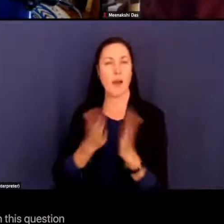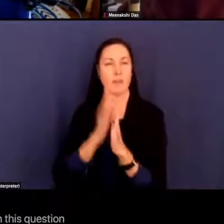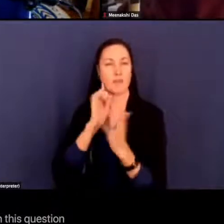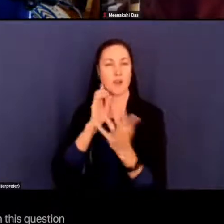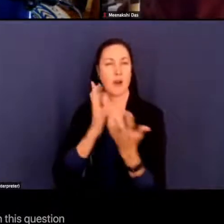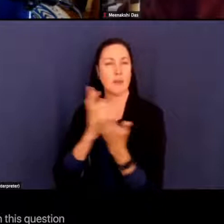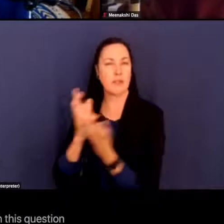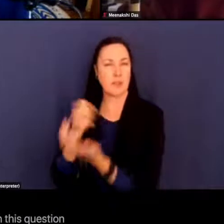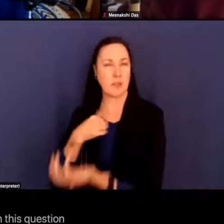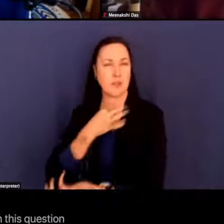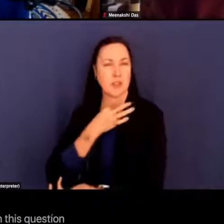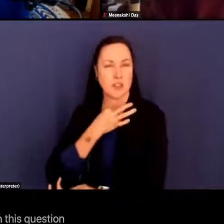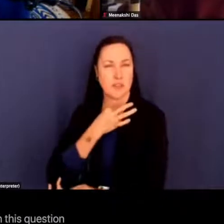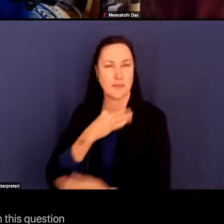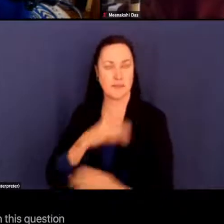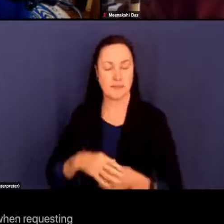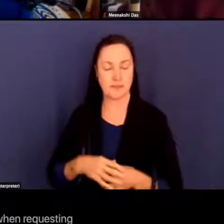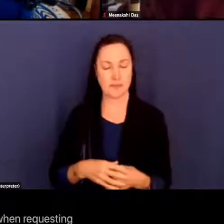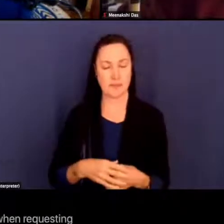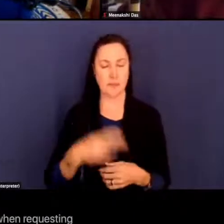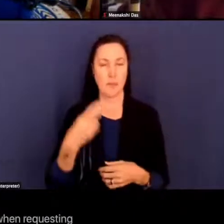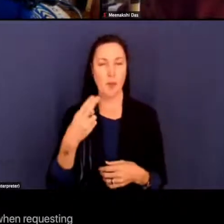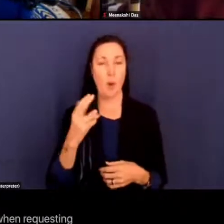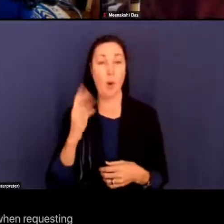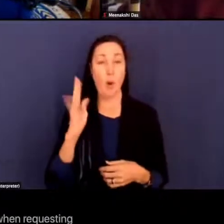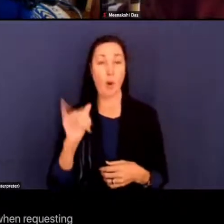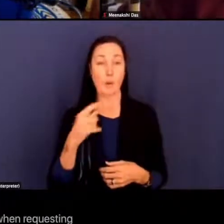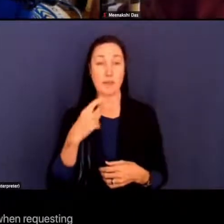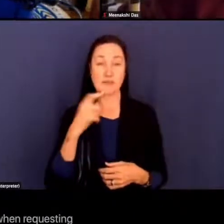Thank you Adam it's a great question and what I might say is that